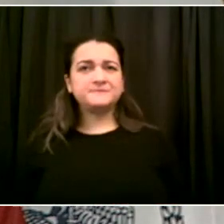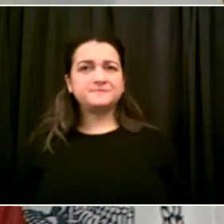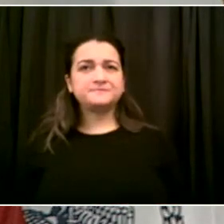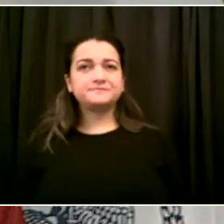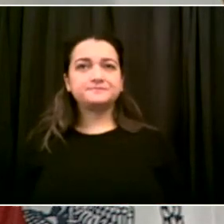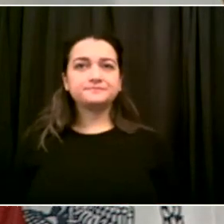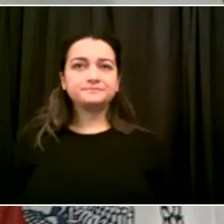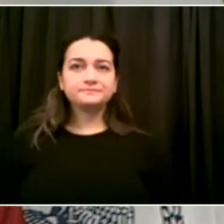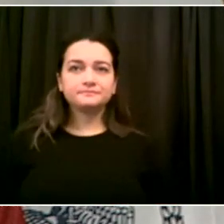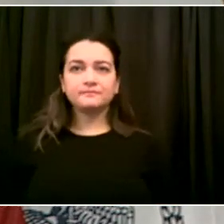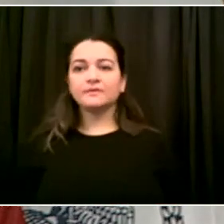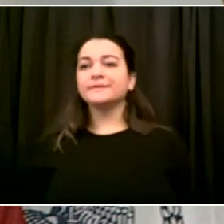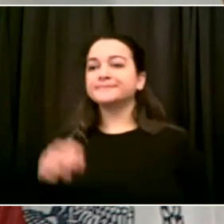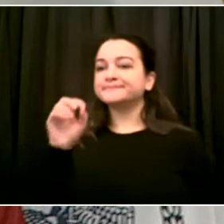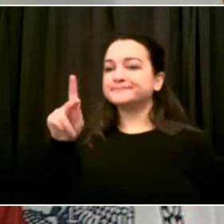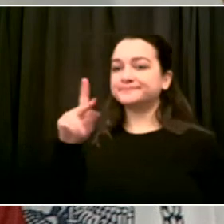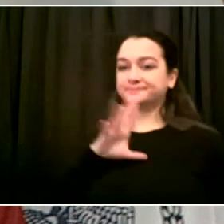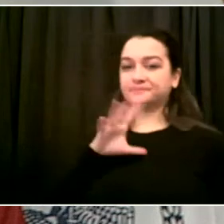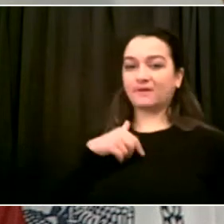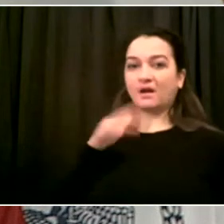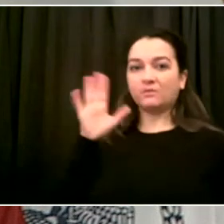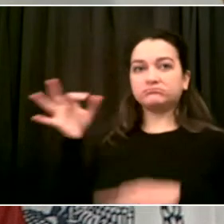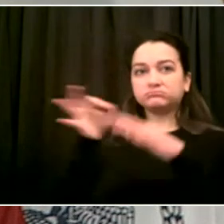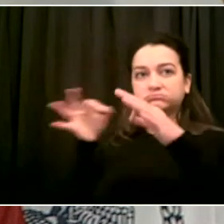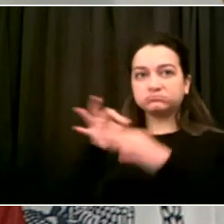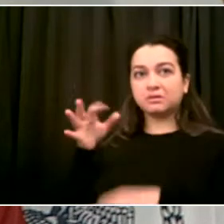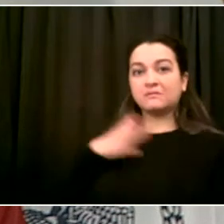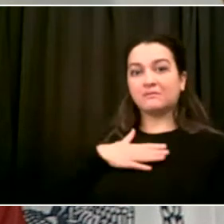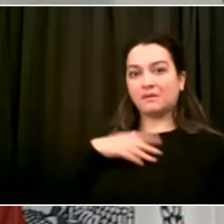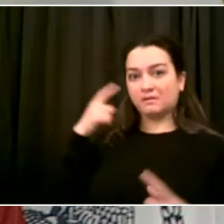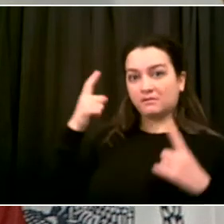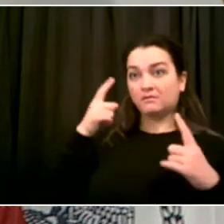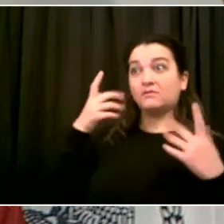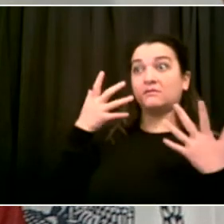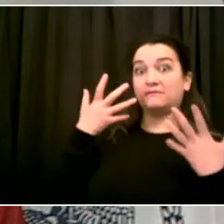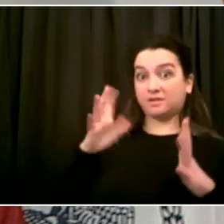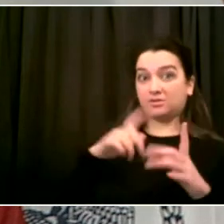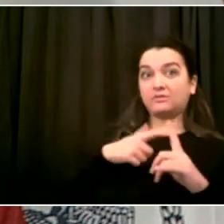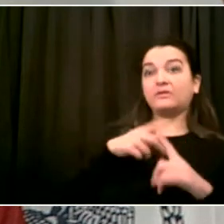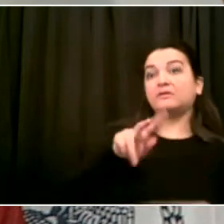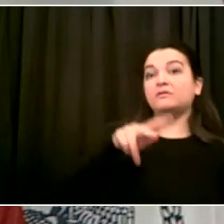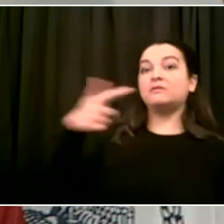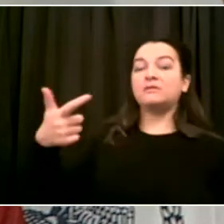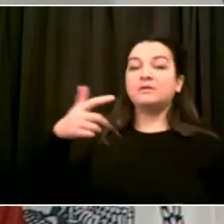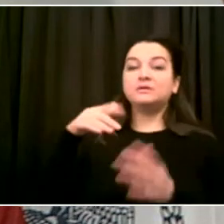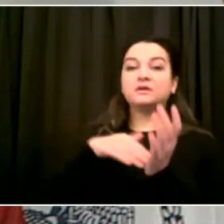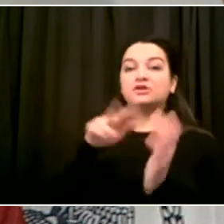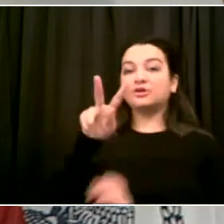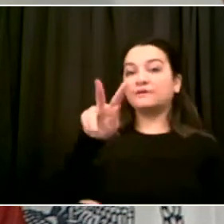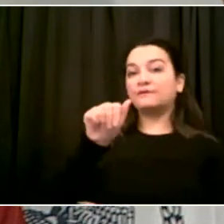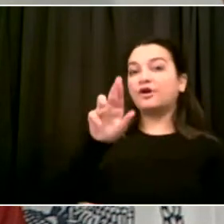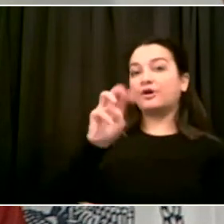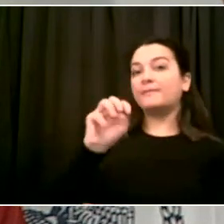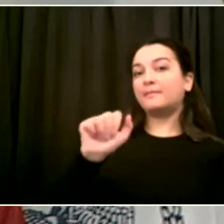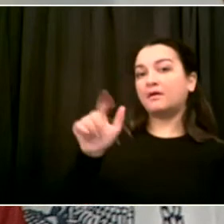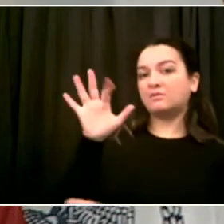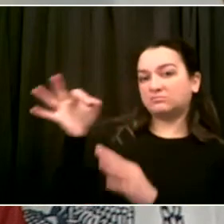I WANT TO GIVE YOU MY PERSPECTIVE AND THEN DR. VARMA MAY HAVE SOMETHING TO ADD BECAUSE HE HAS WATCHED D ITHSS